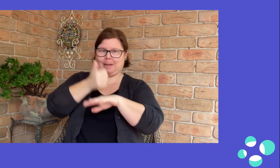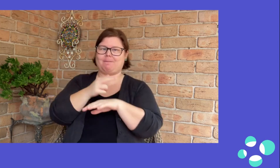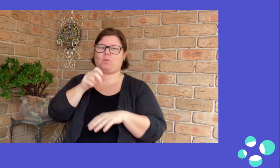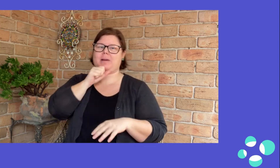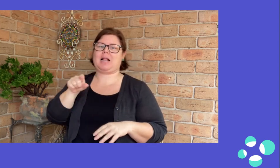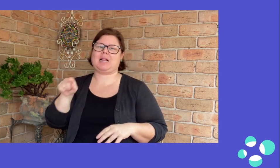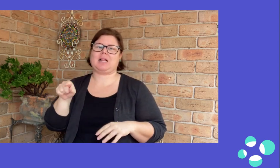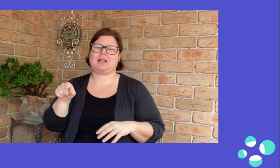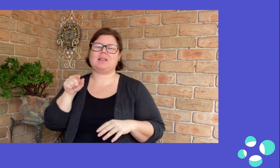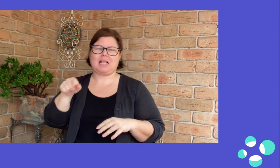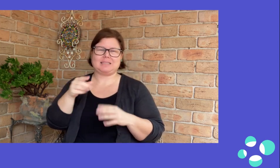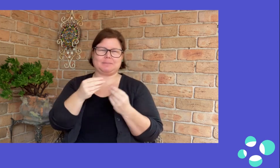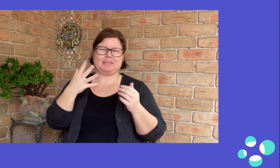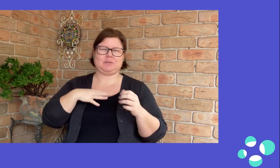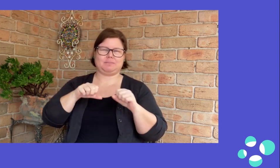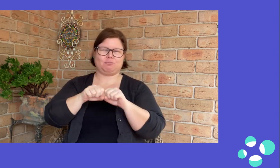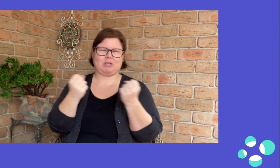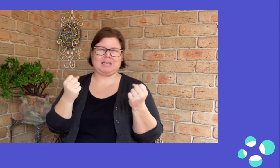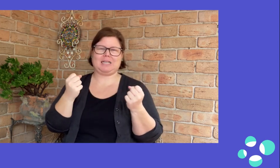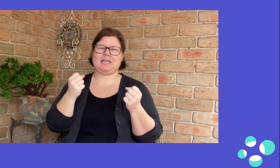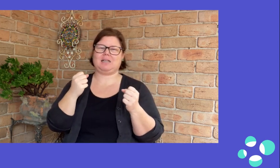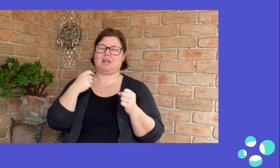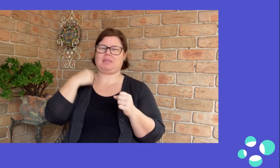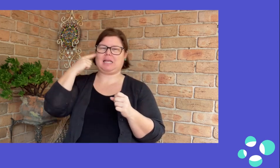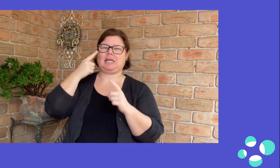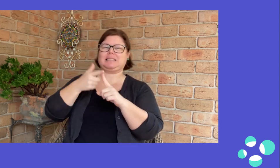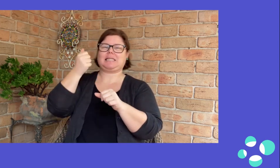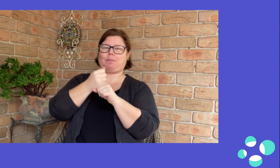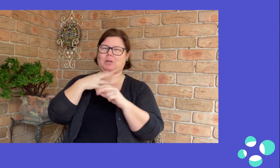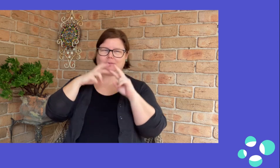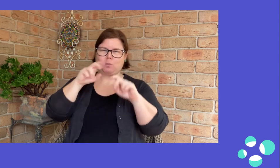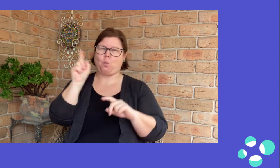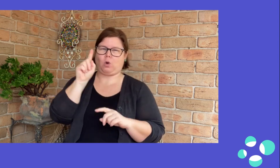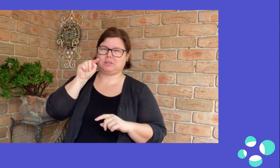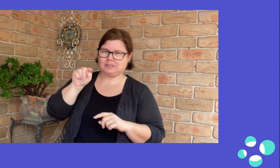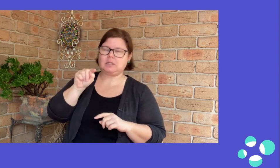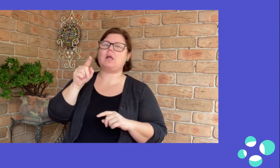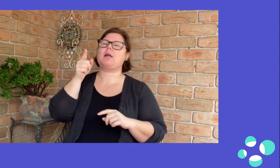And that's because the system was set up for men. And that's something we need to break.